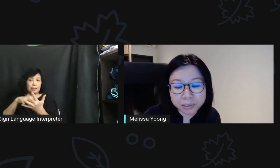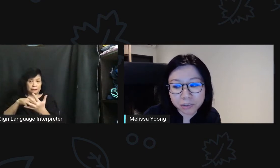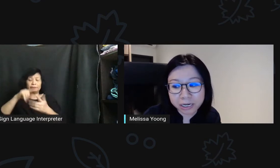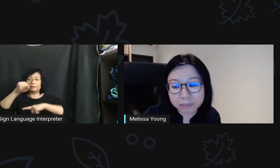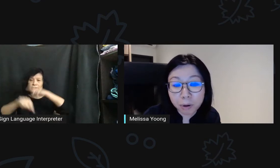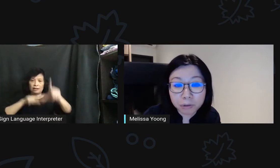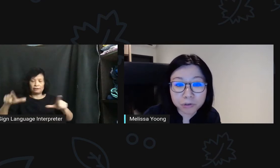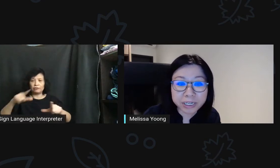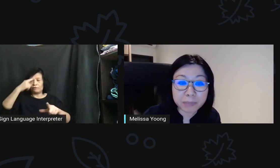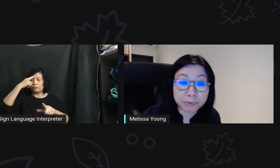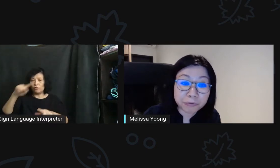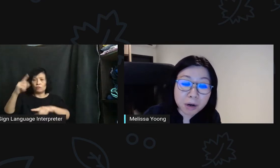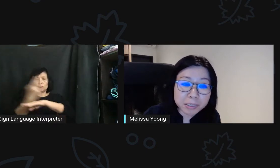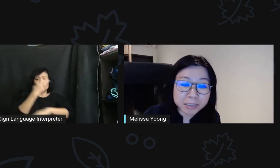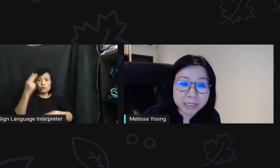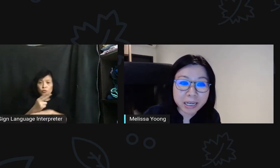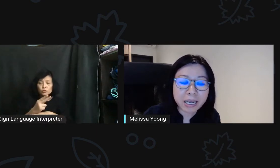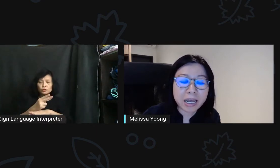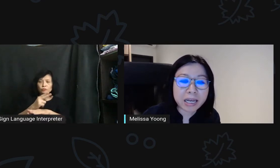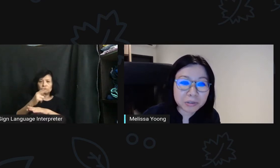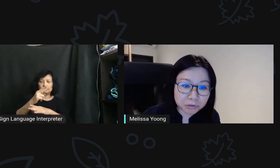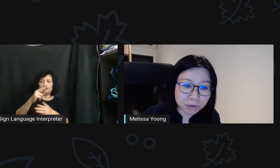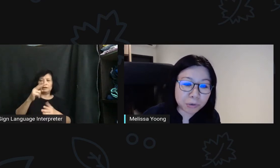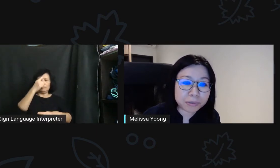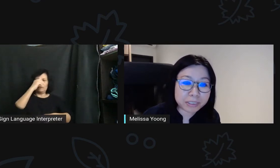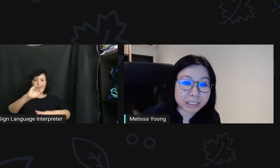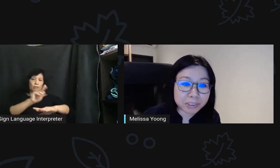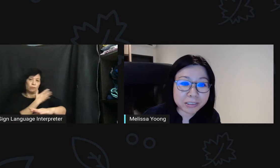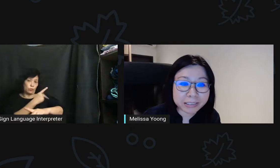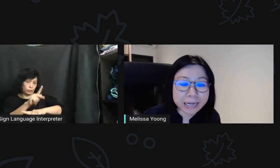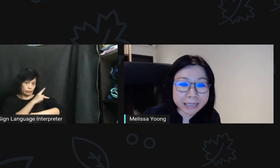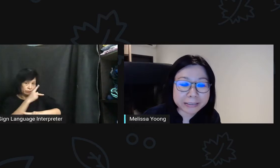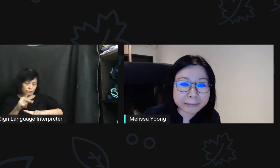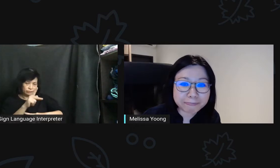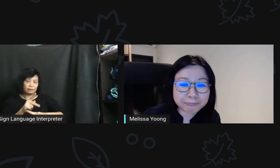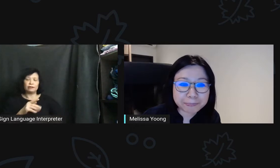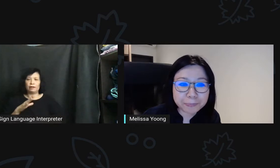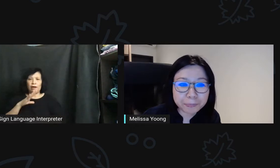such as poetry and performance, has grown in recent decades.